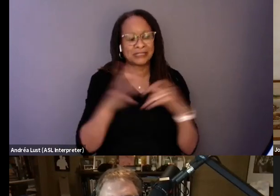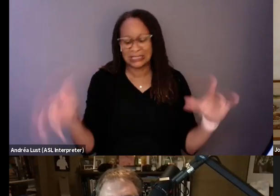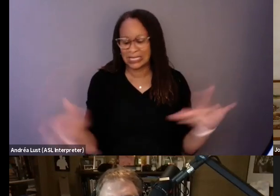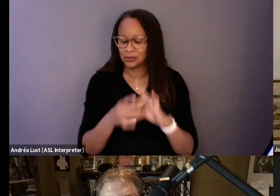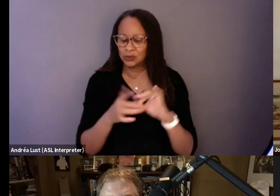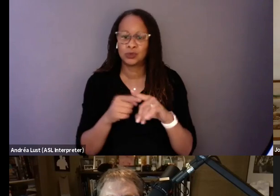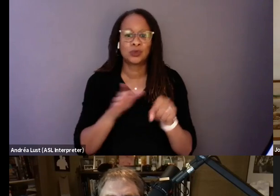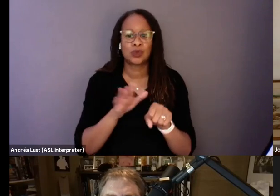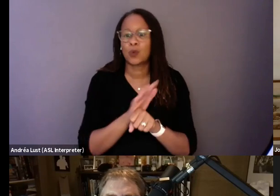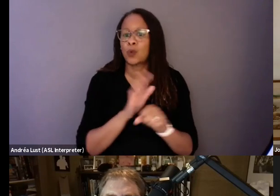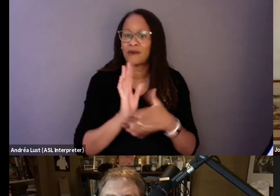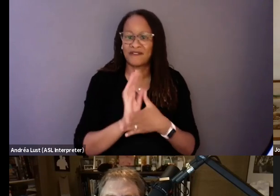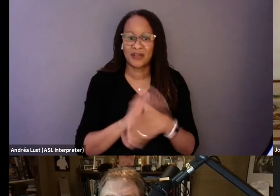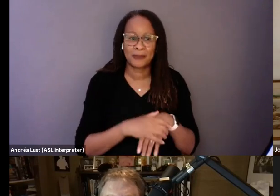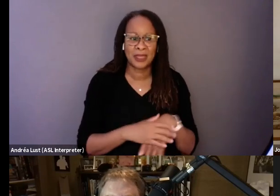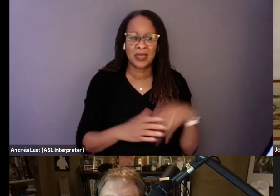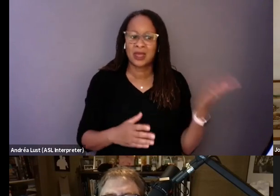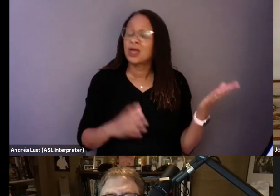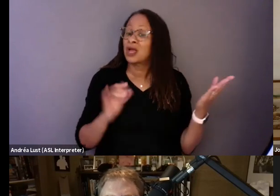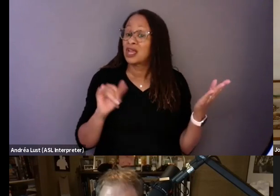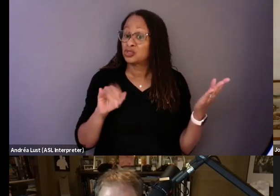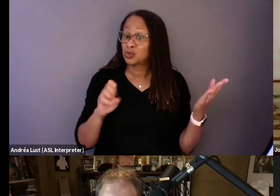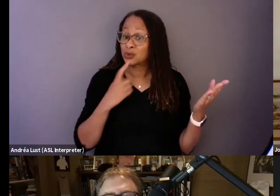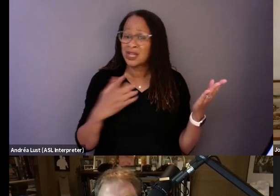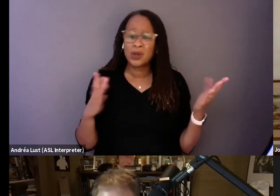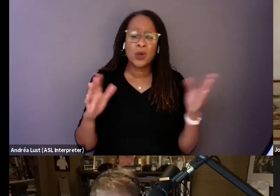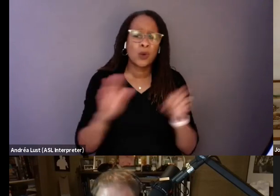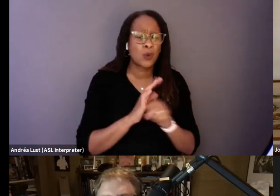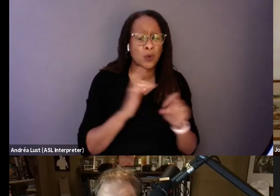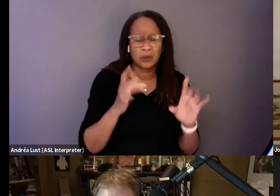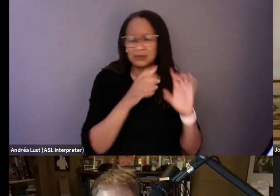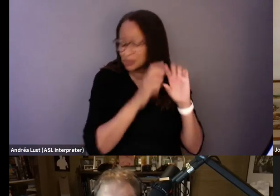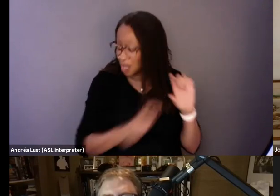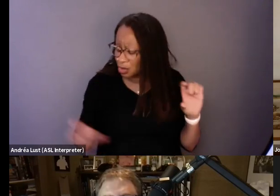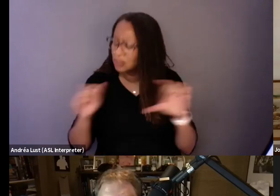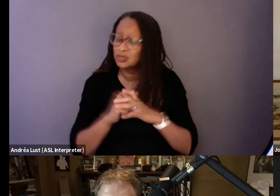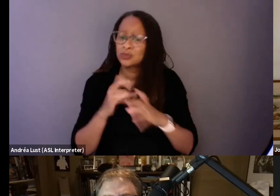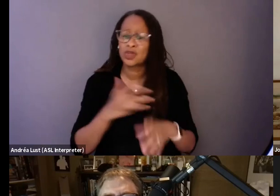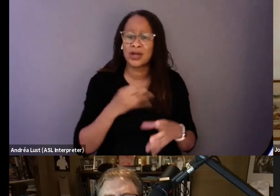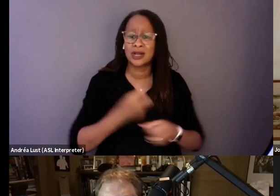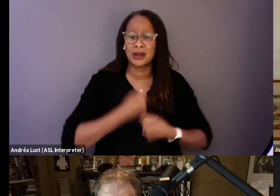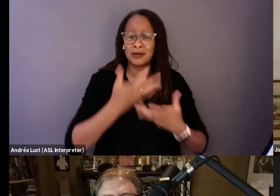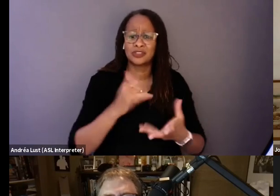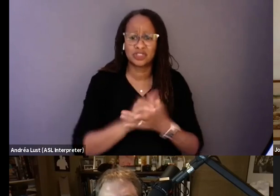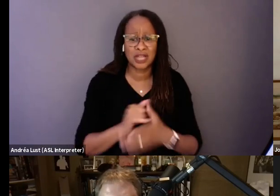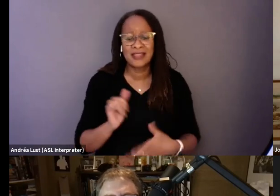Yeah, and like a real tunnel into his heart and to his emotions that ended up just blooming in so many ways.